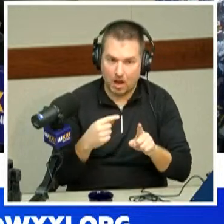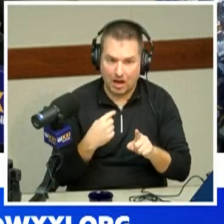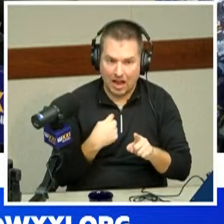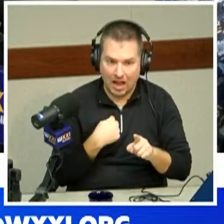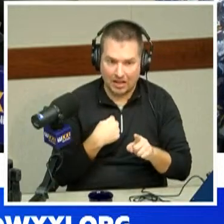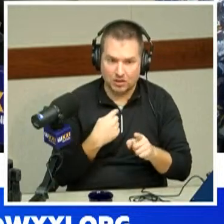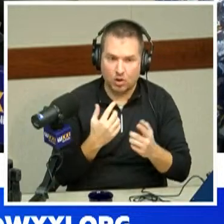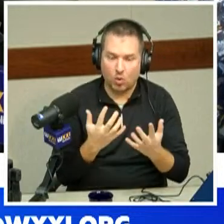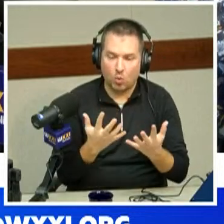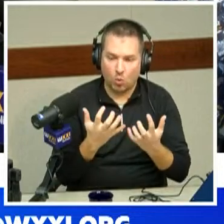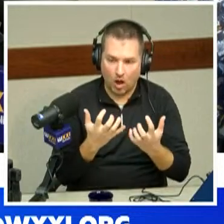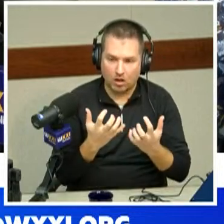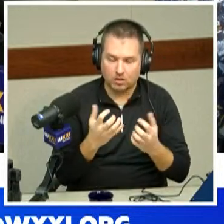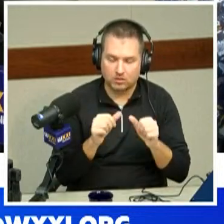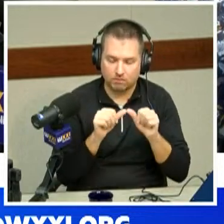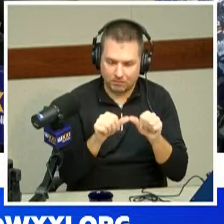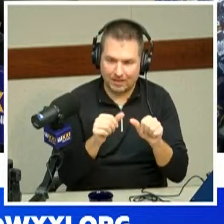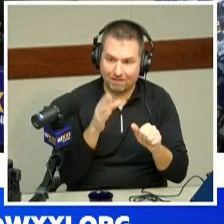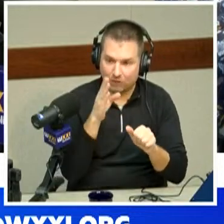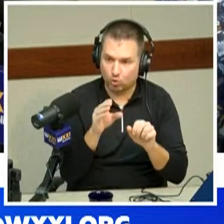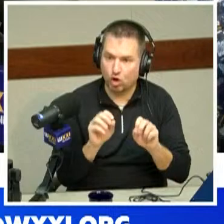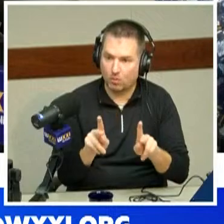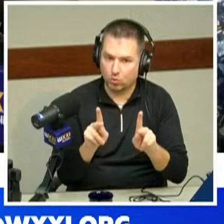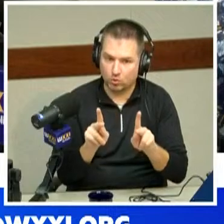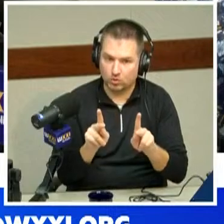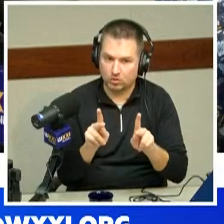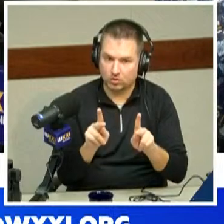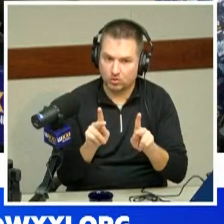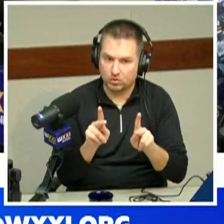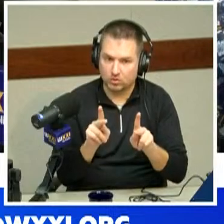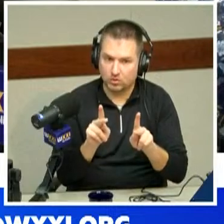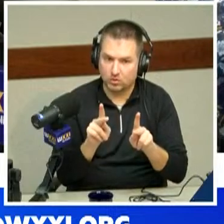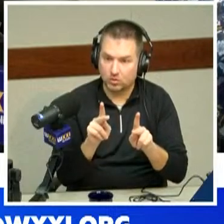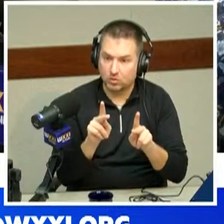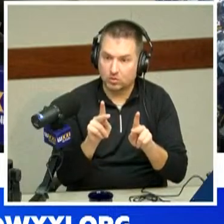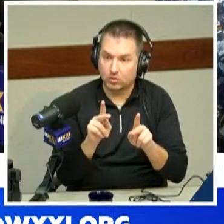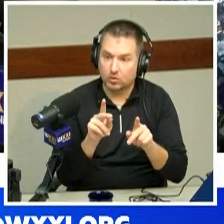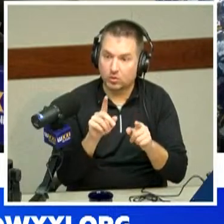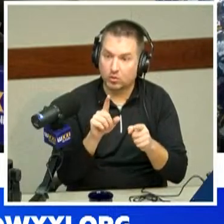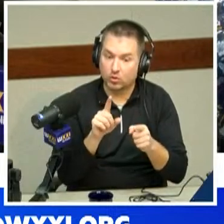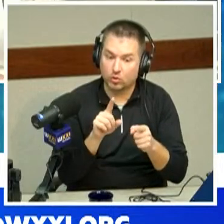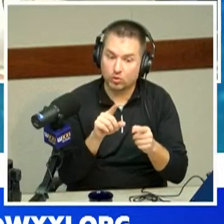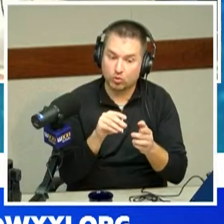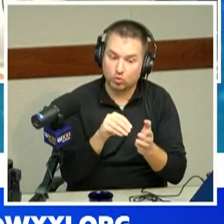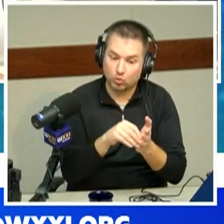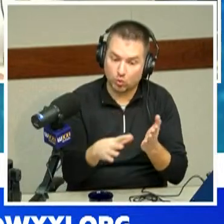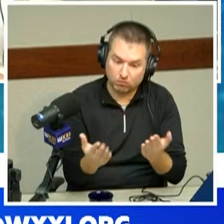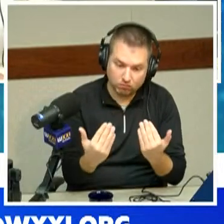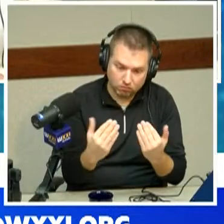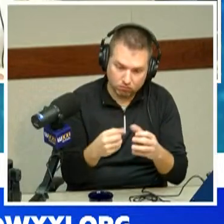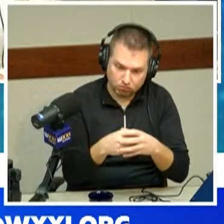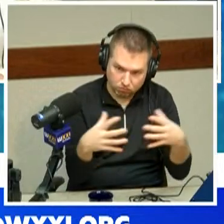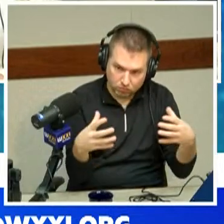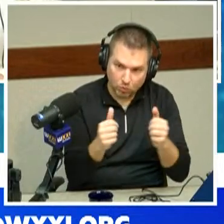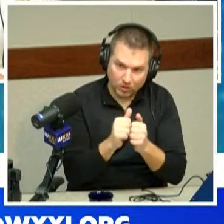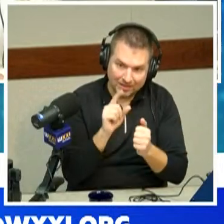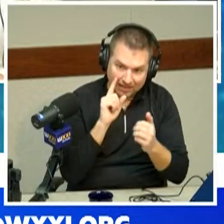the future opportunity to work with um um student from the death community in uh you know like on